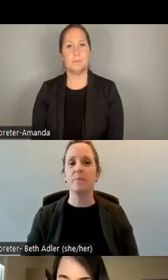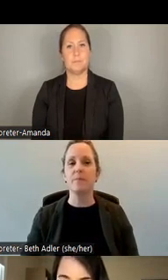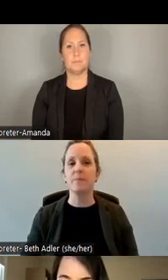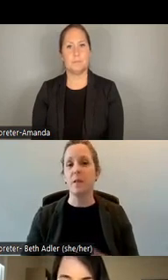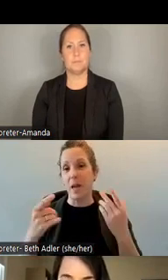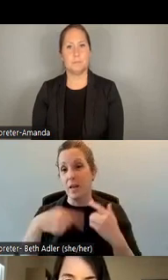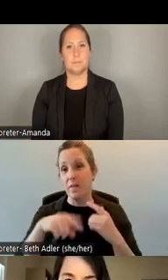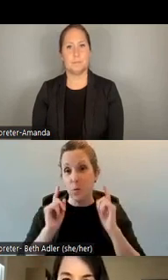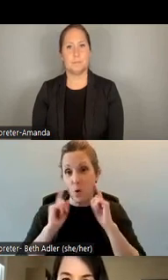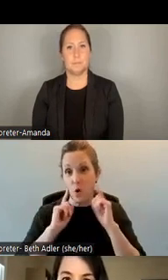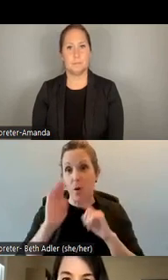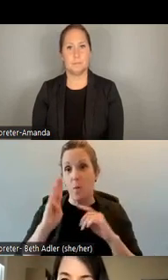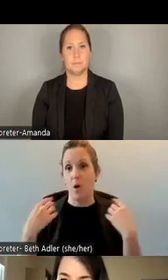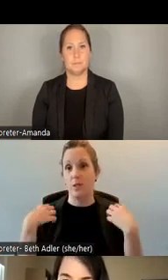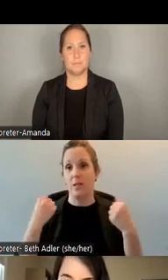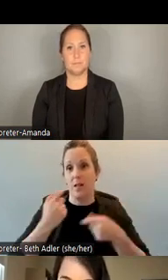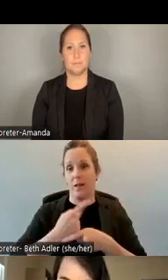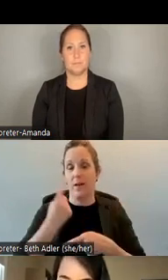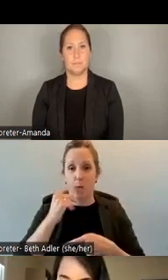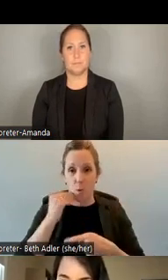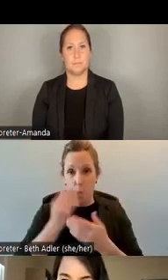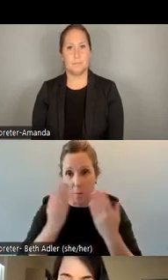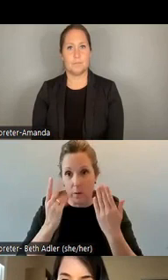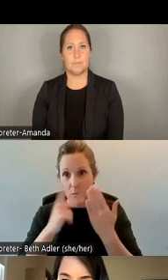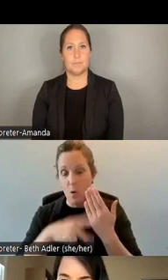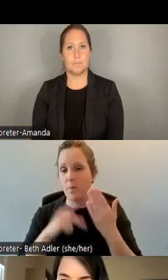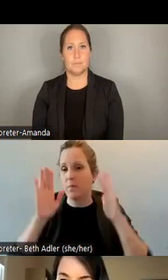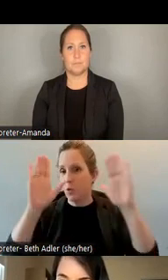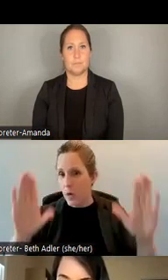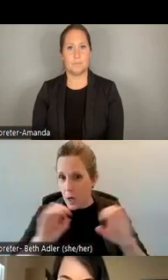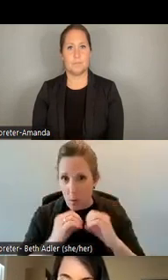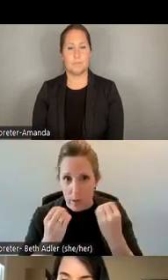but just as a quick overview it is a tremendous organization as mentioned works very closely in